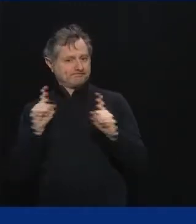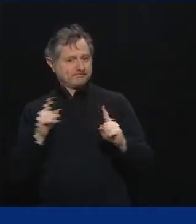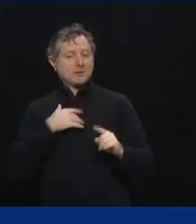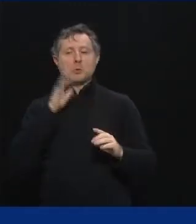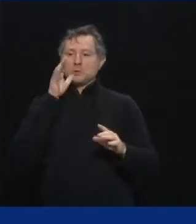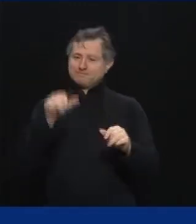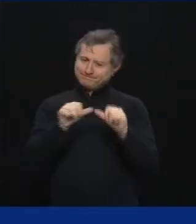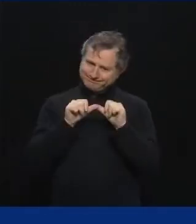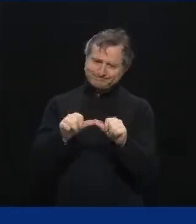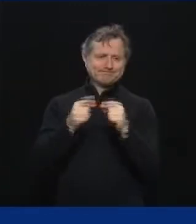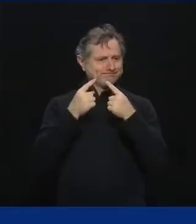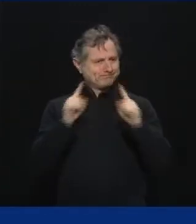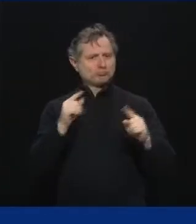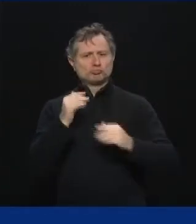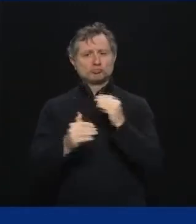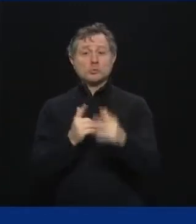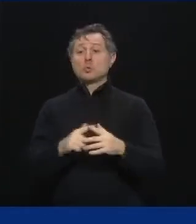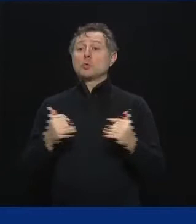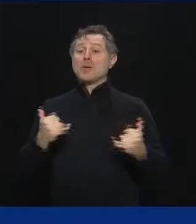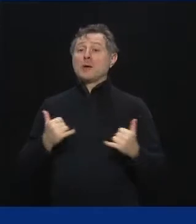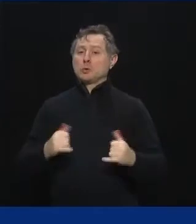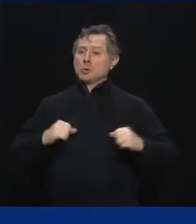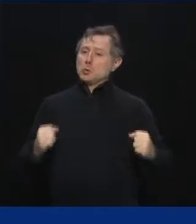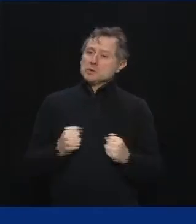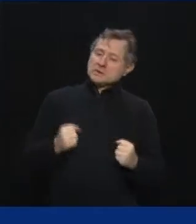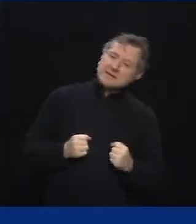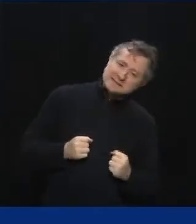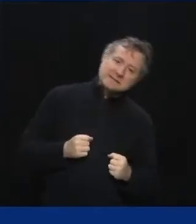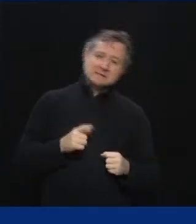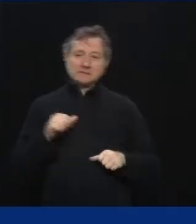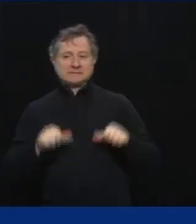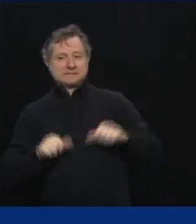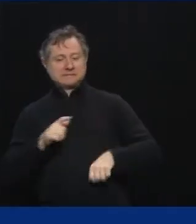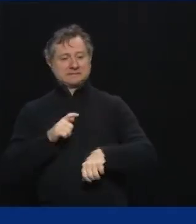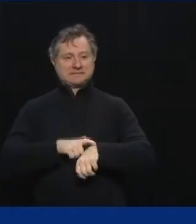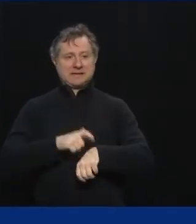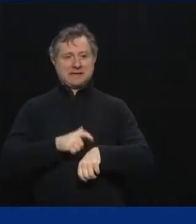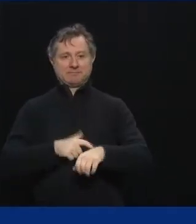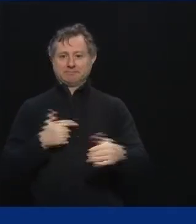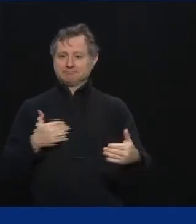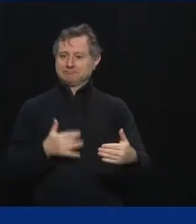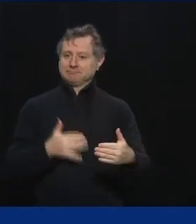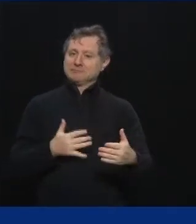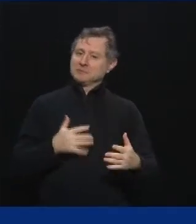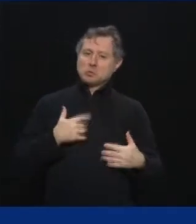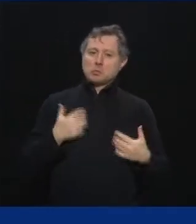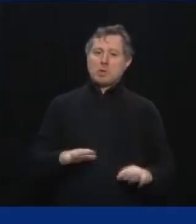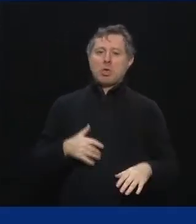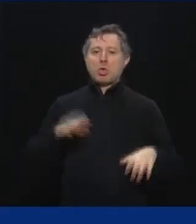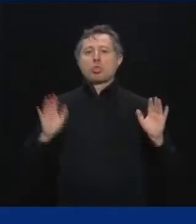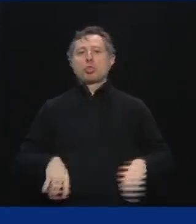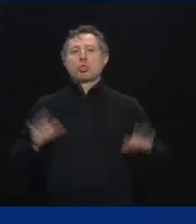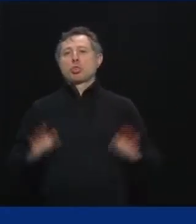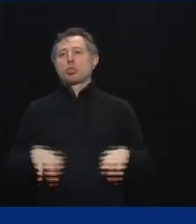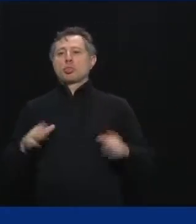THAT'S A GOOD PLACE TO BE, I BELIEVE, RATHER THAN HEADING UPWARDS. BUT YOU'VE HEARD ME SAYING IT EVERY WEEK. WE ARE HEADING INTO A VULNERABLE